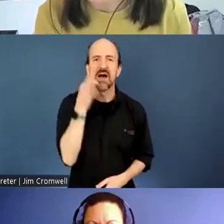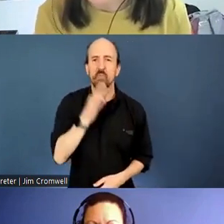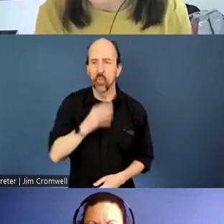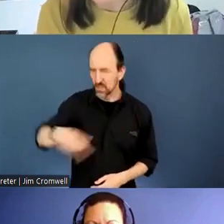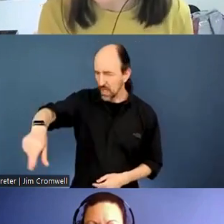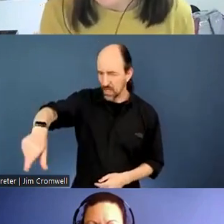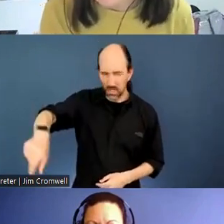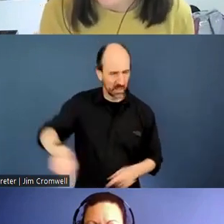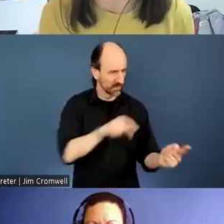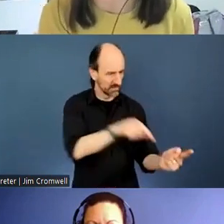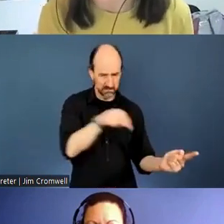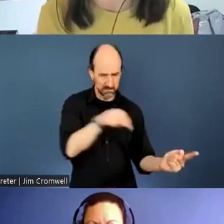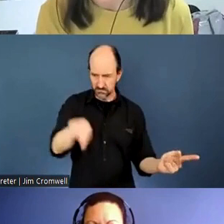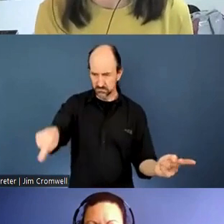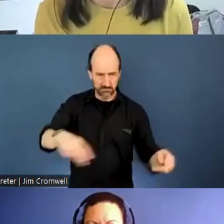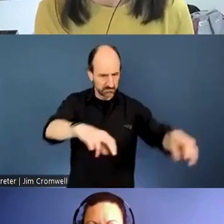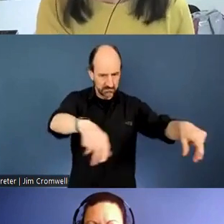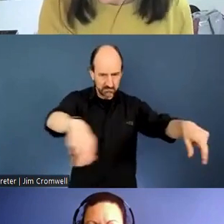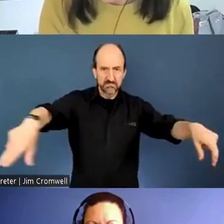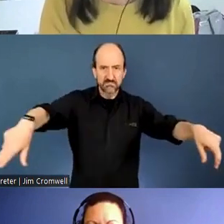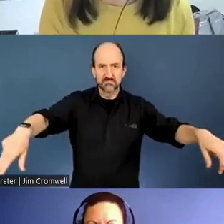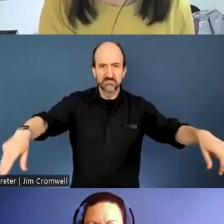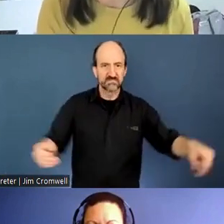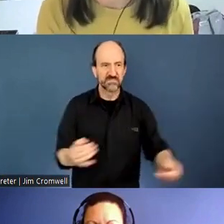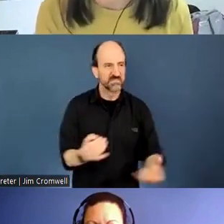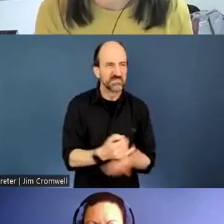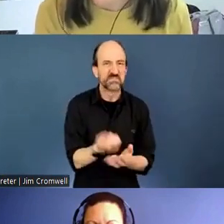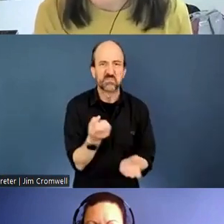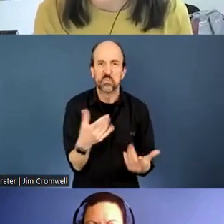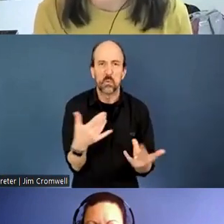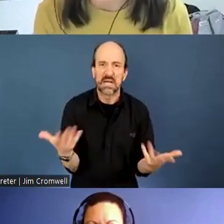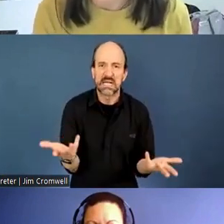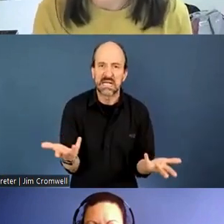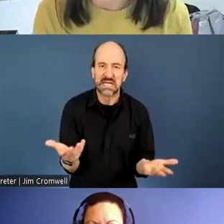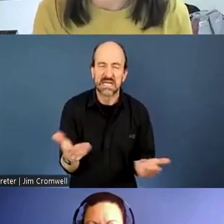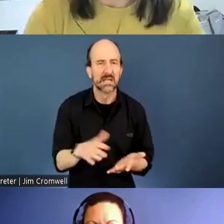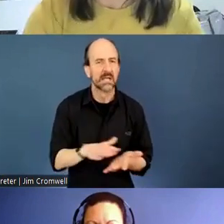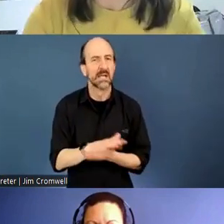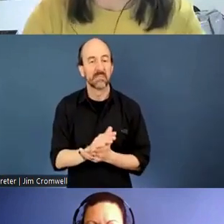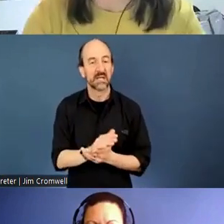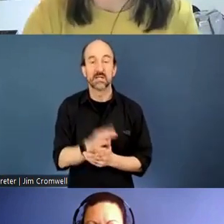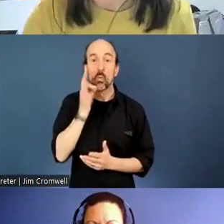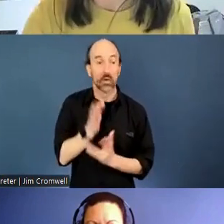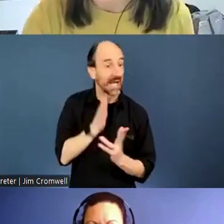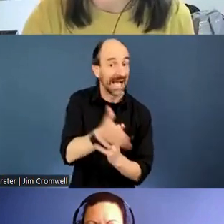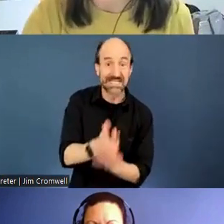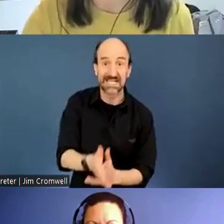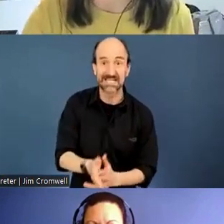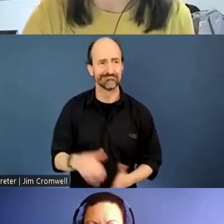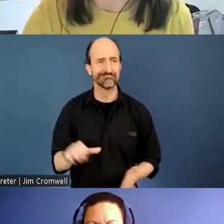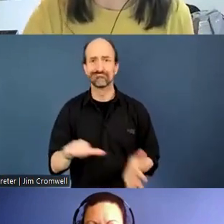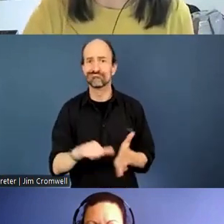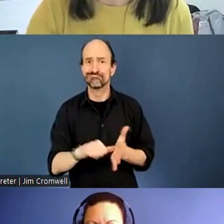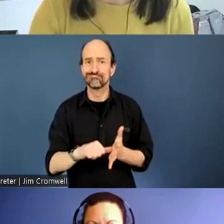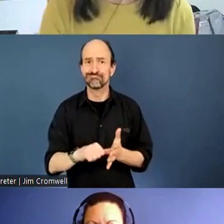fetching stations and that access to water remains a crucial struggle for many households. The group